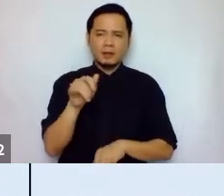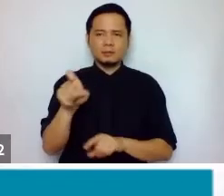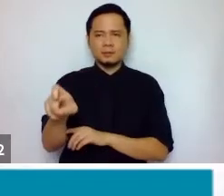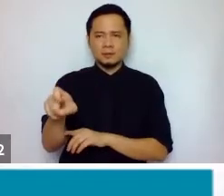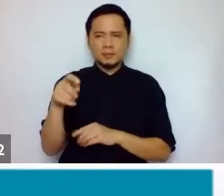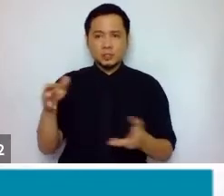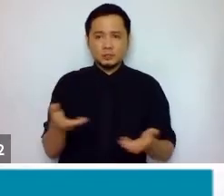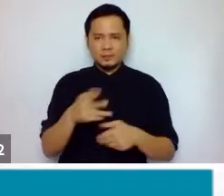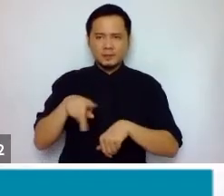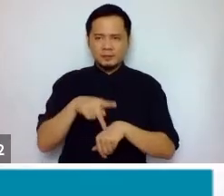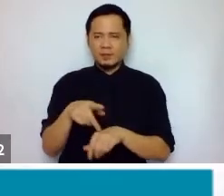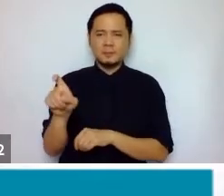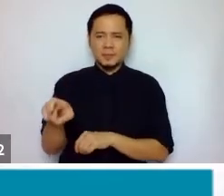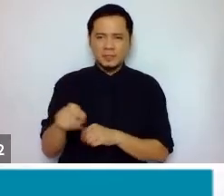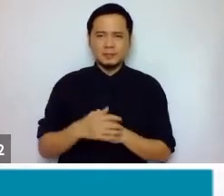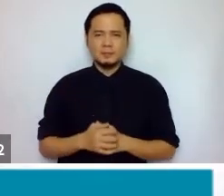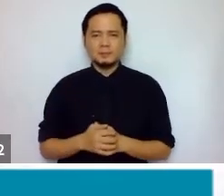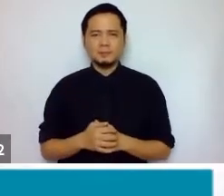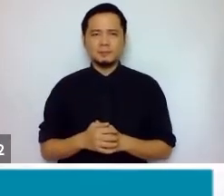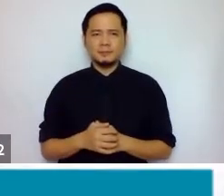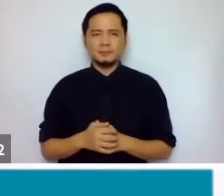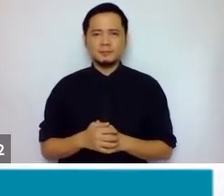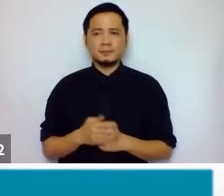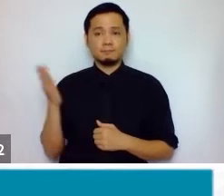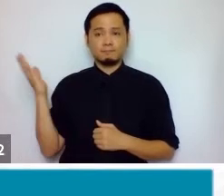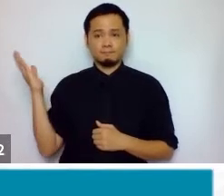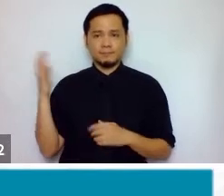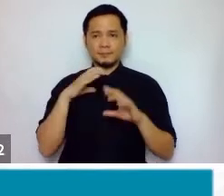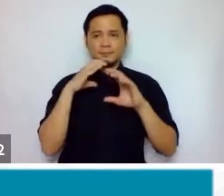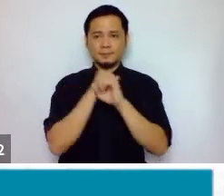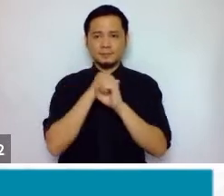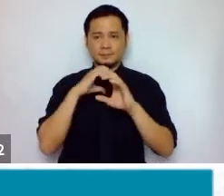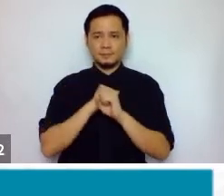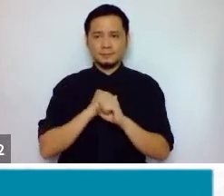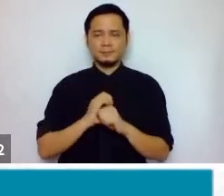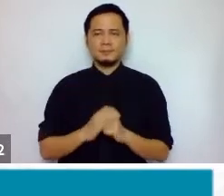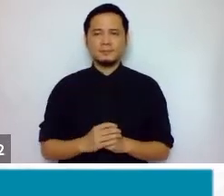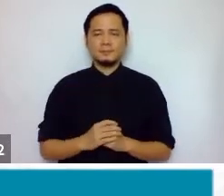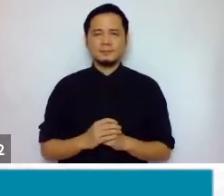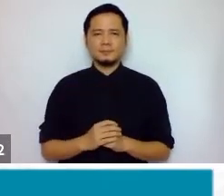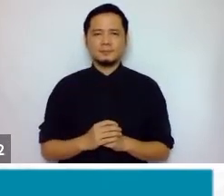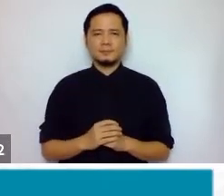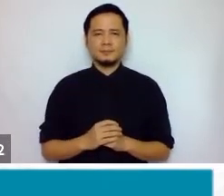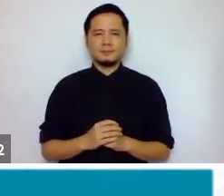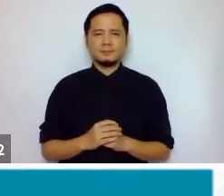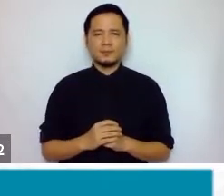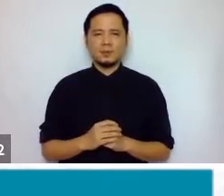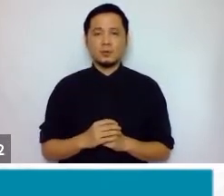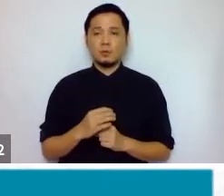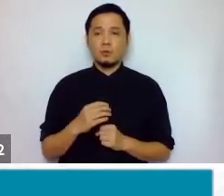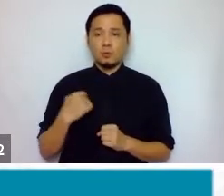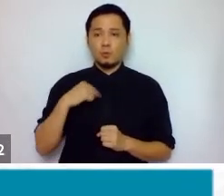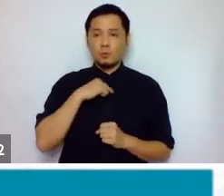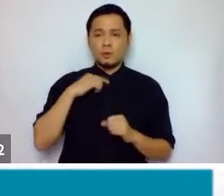And this is just the summary of the vaccines that we are expecting to arrive.